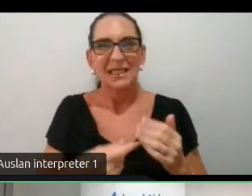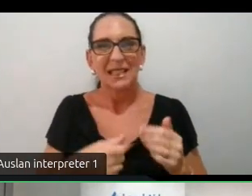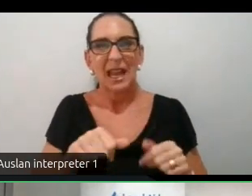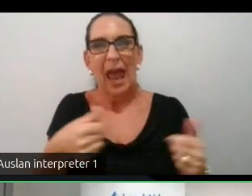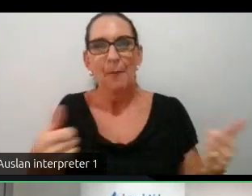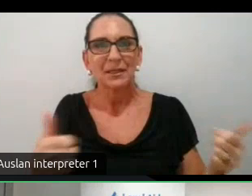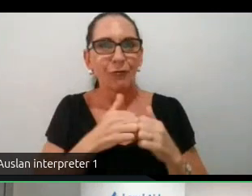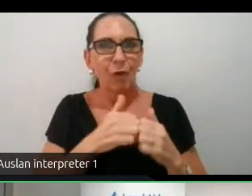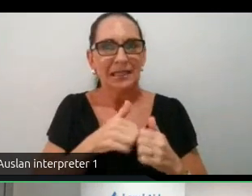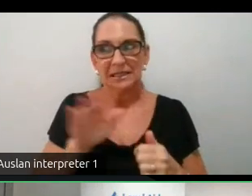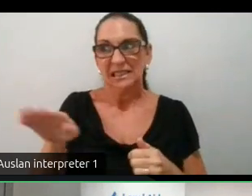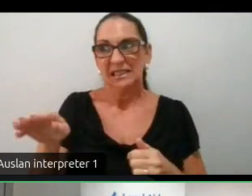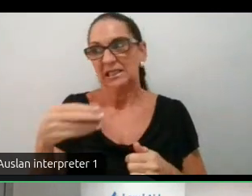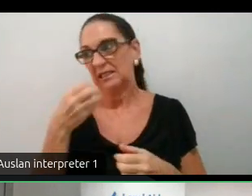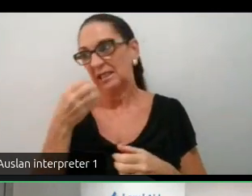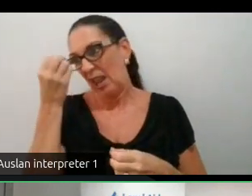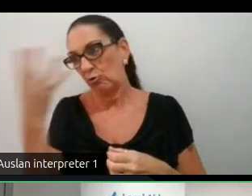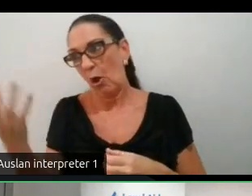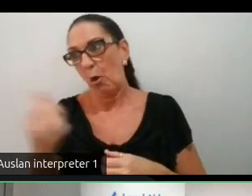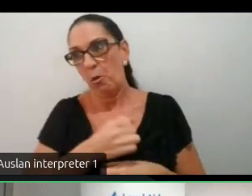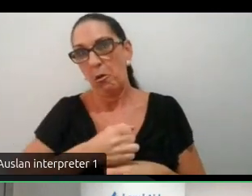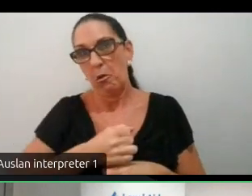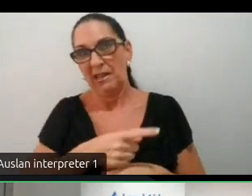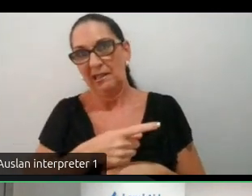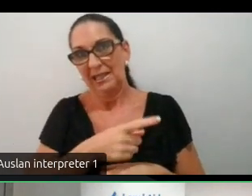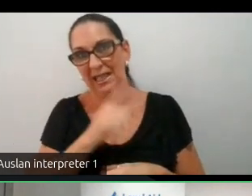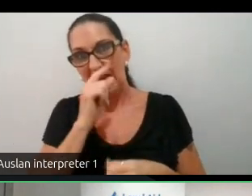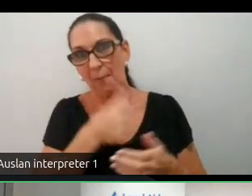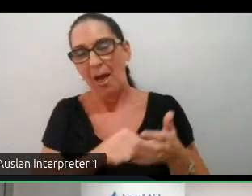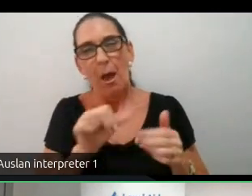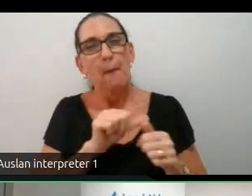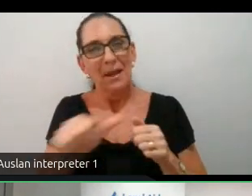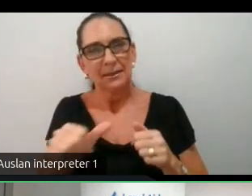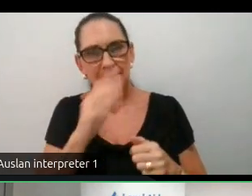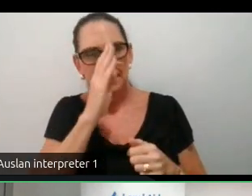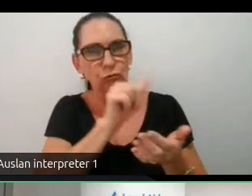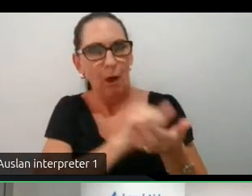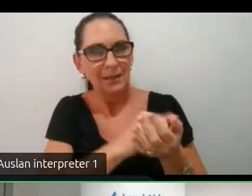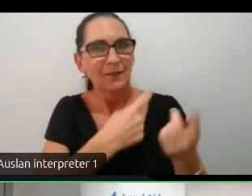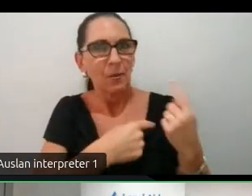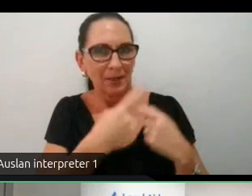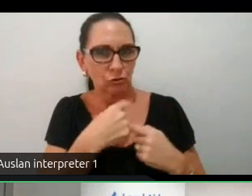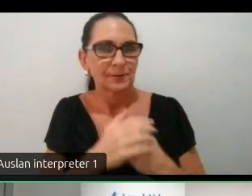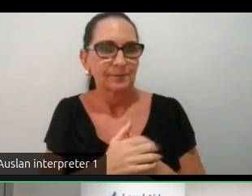We can't get that. Yeah. You you go you go to the source and you ask them questions. Um employment's